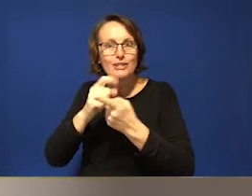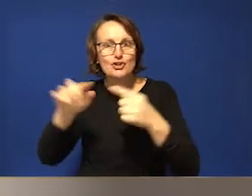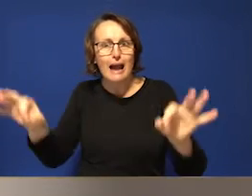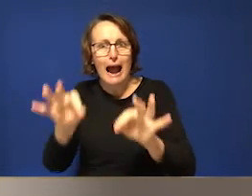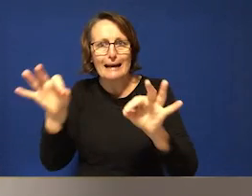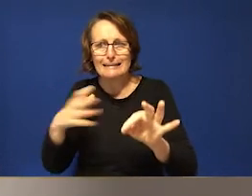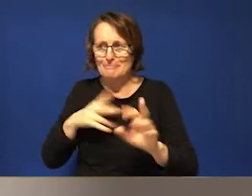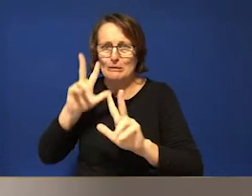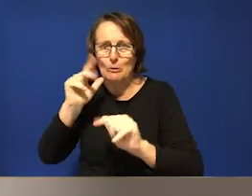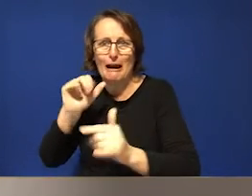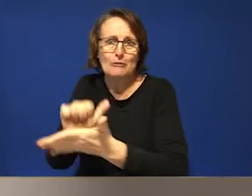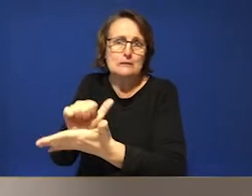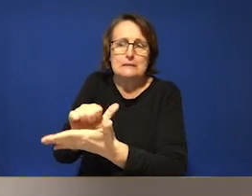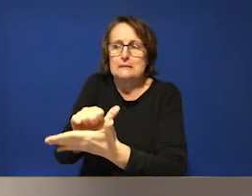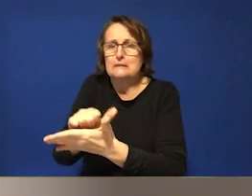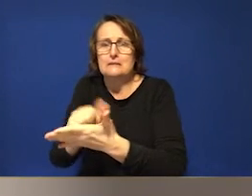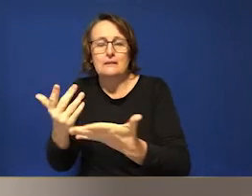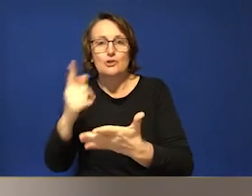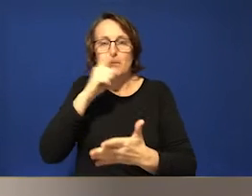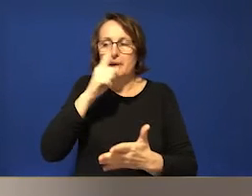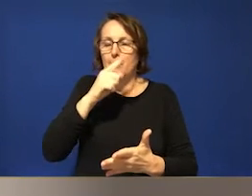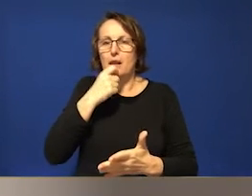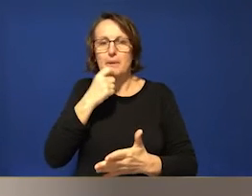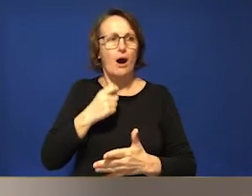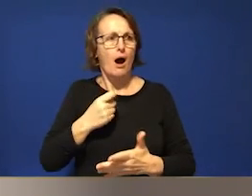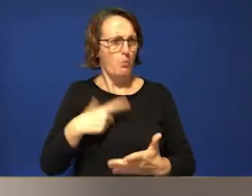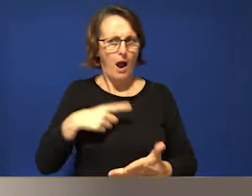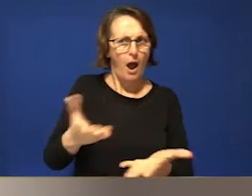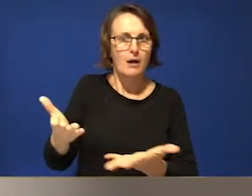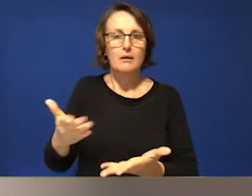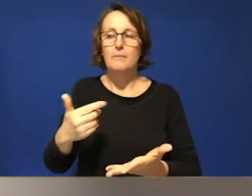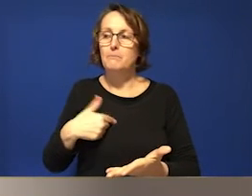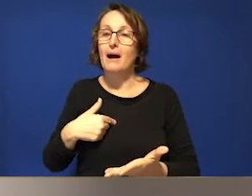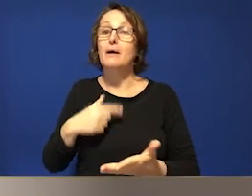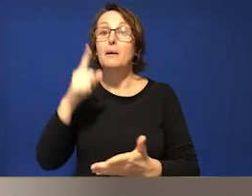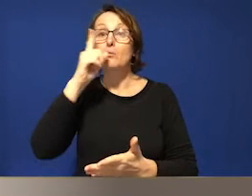what the hell do you think you're doing? And so people get very defensive about those things,